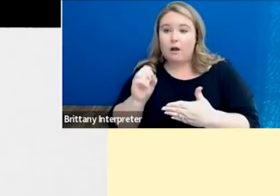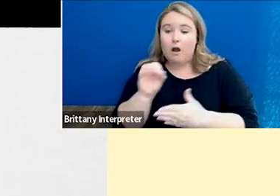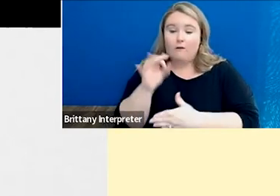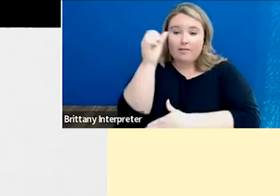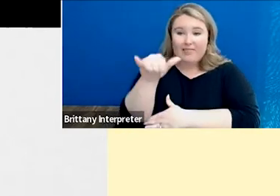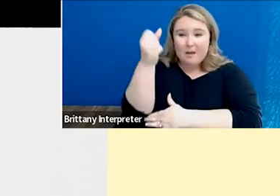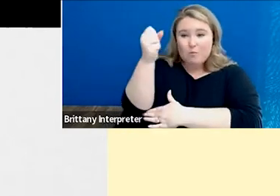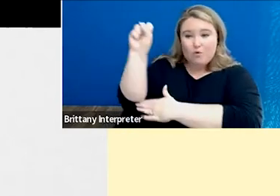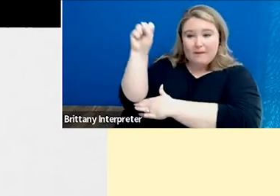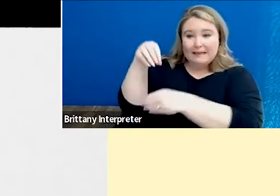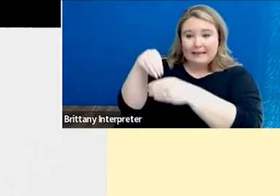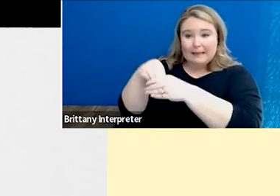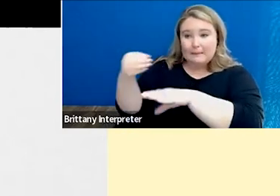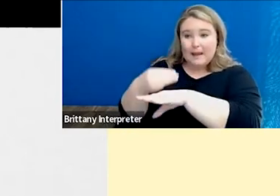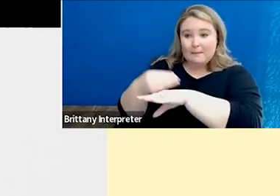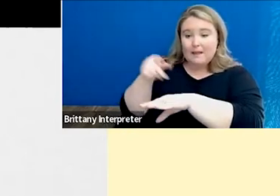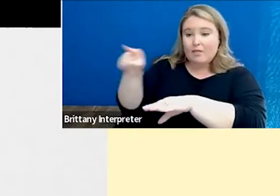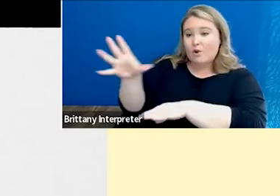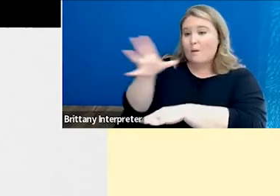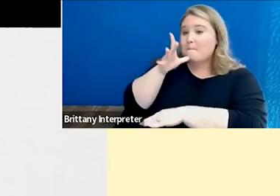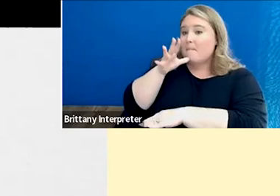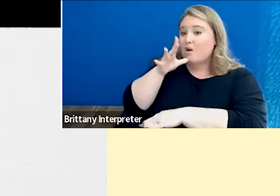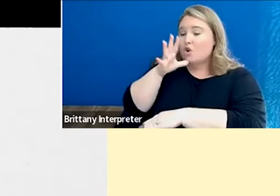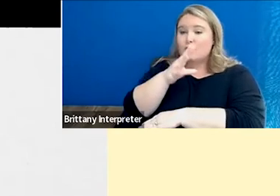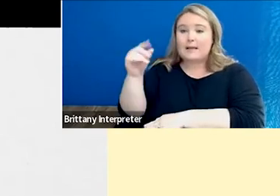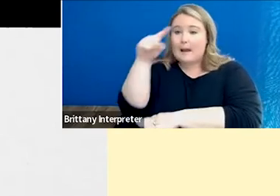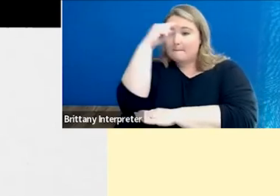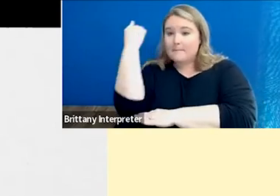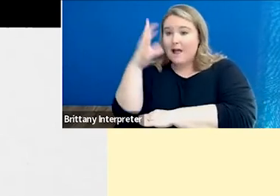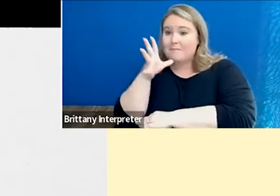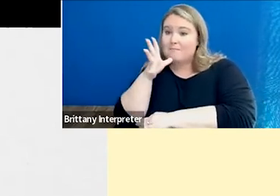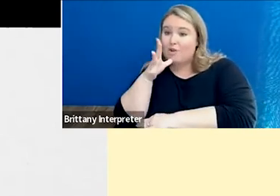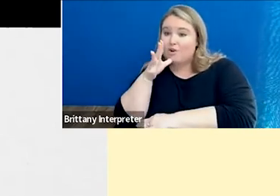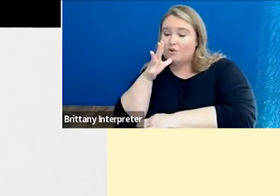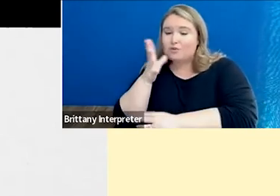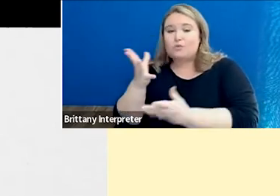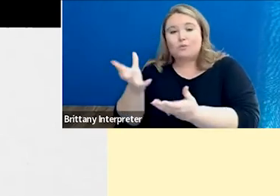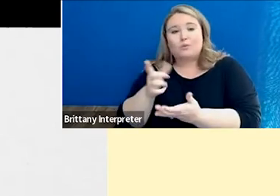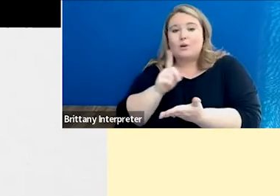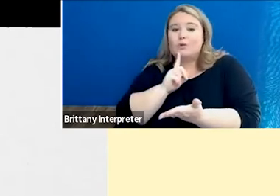are mothers and Black mothers. It's, you know, something that we really wanna make sure everyone knows